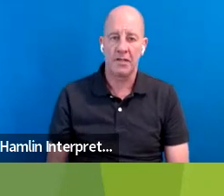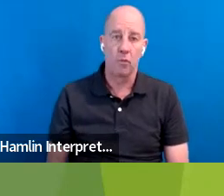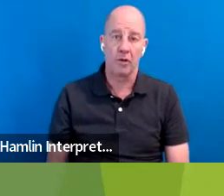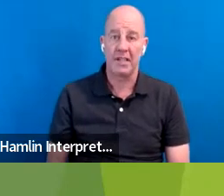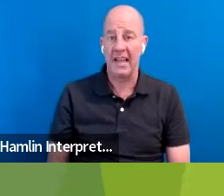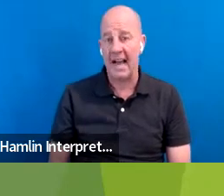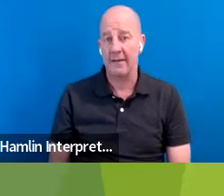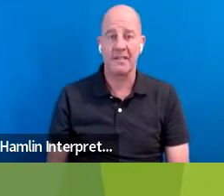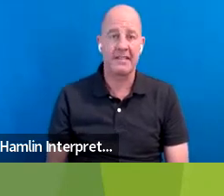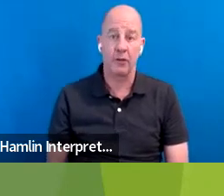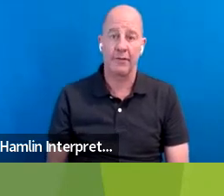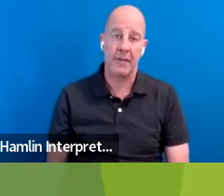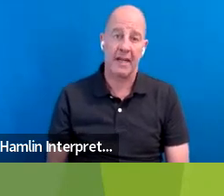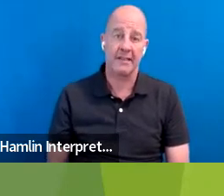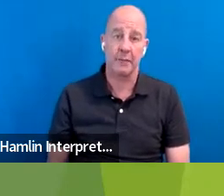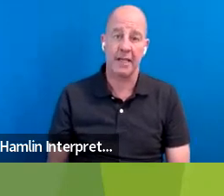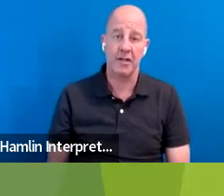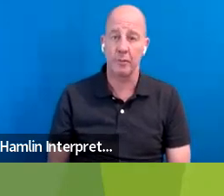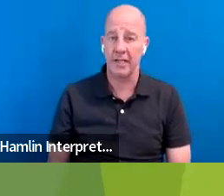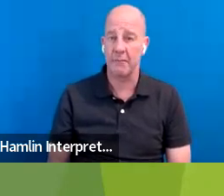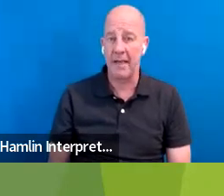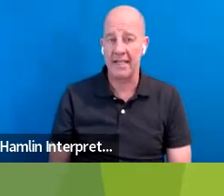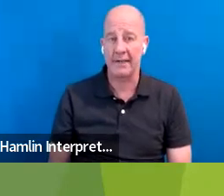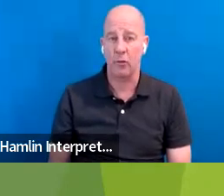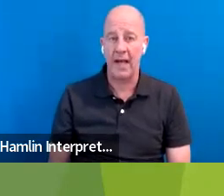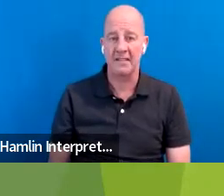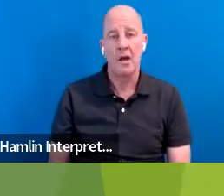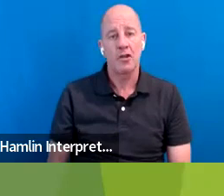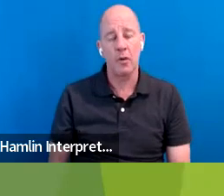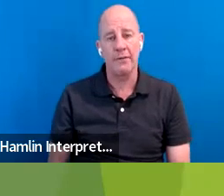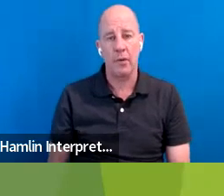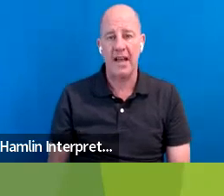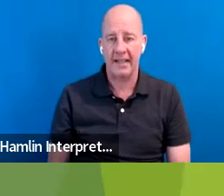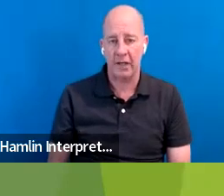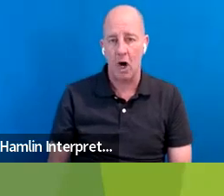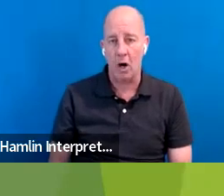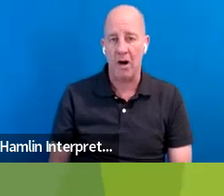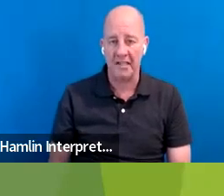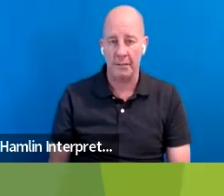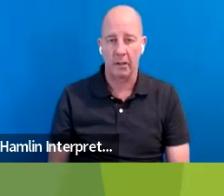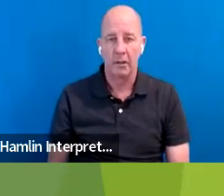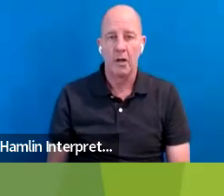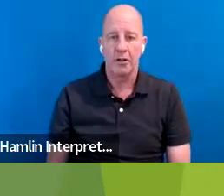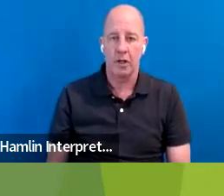You know, some words can have several different meanings and can be interpreted many different ways. You want to avoid that if at all possible.